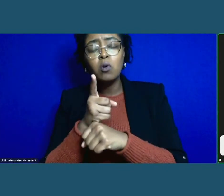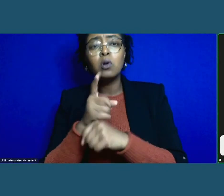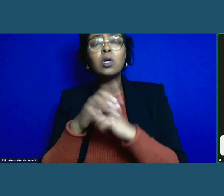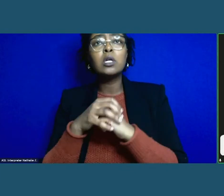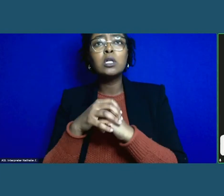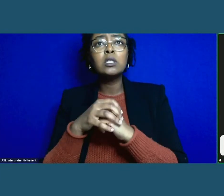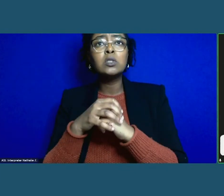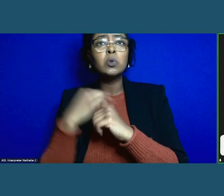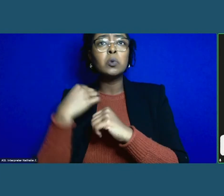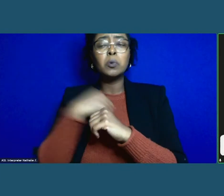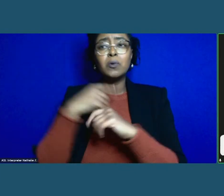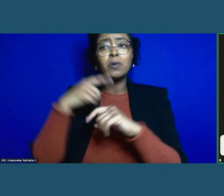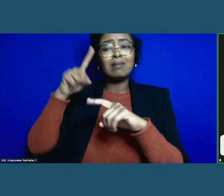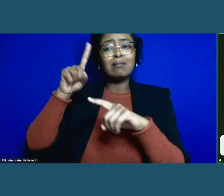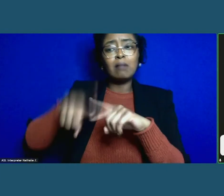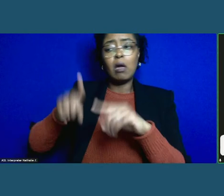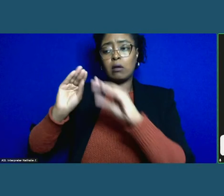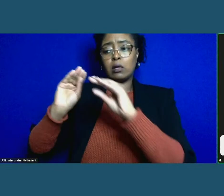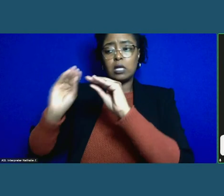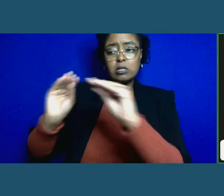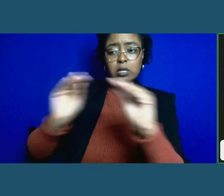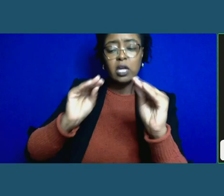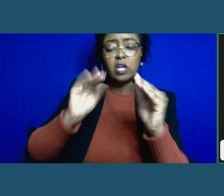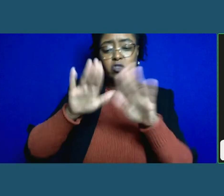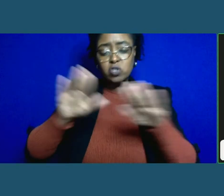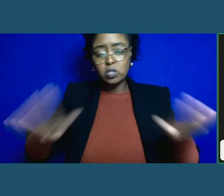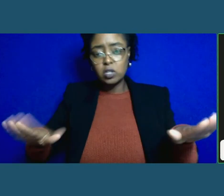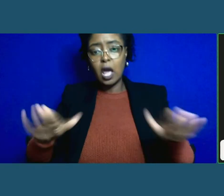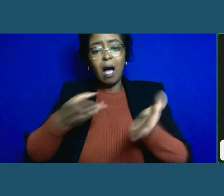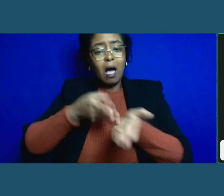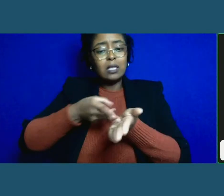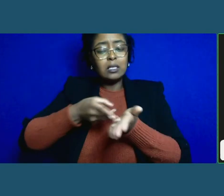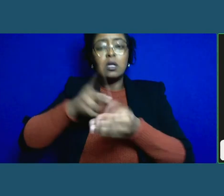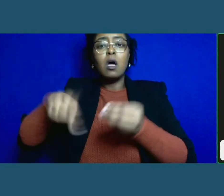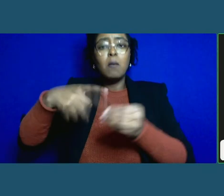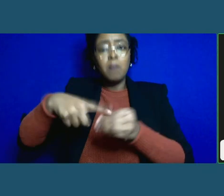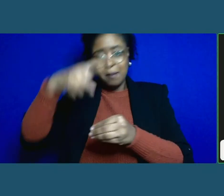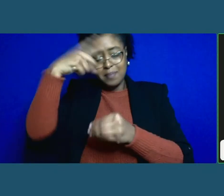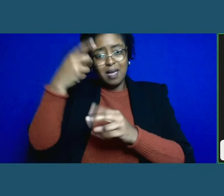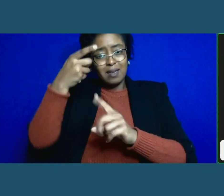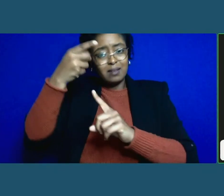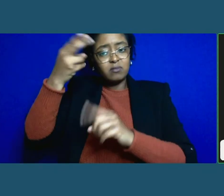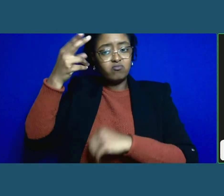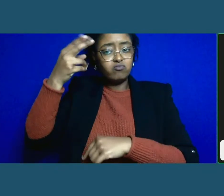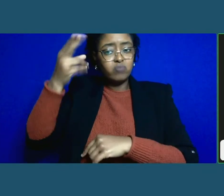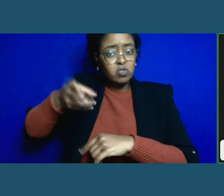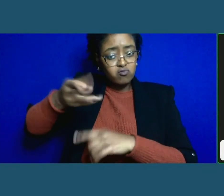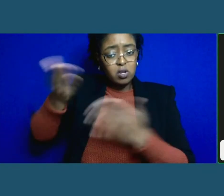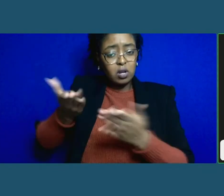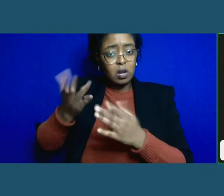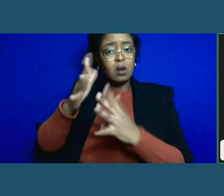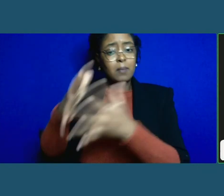, movement around making sure that you know we are unable to